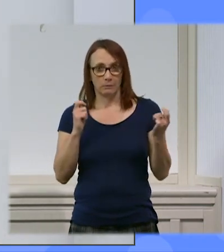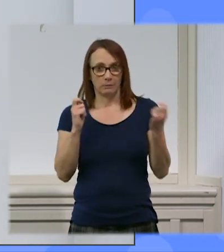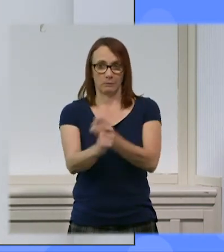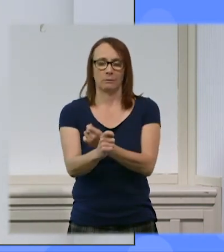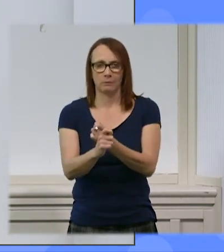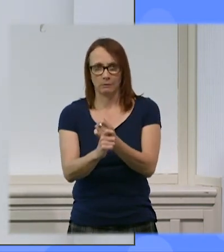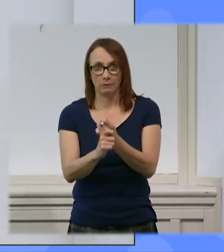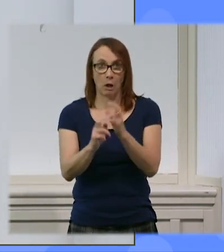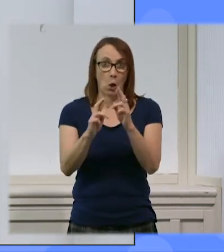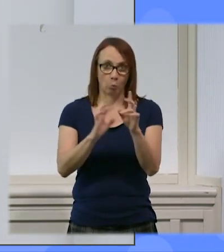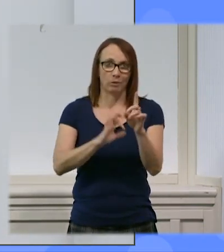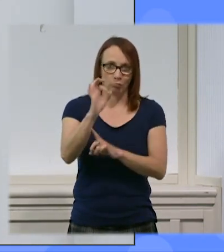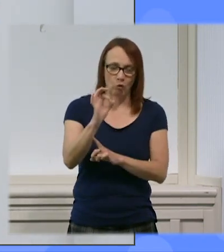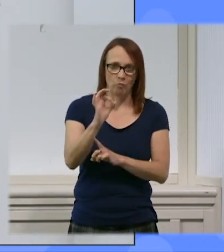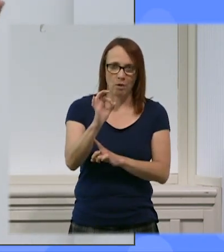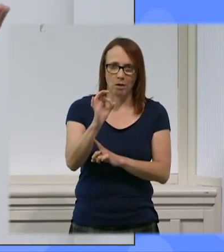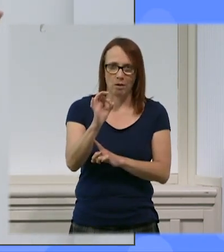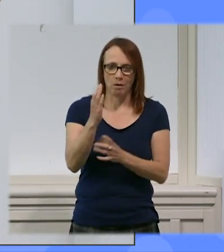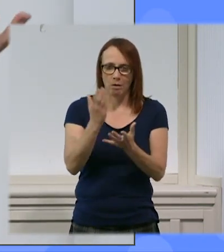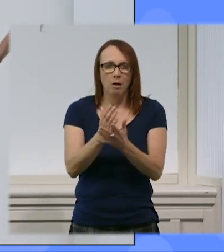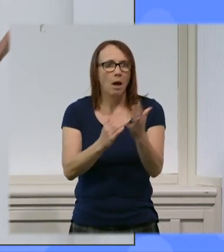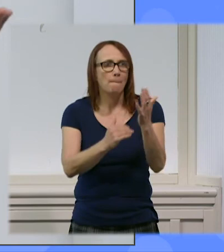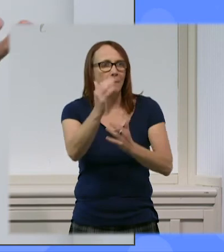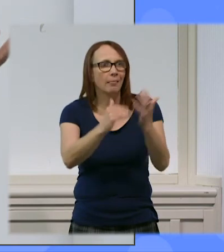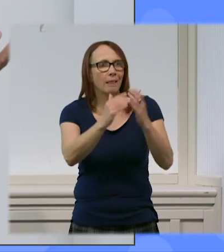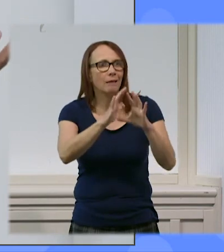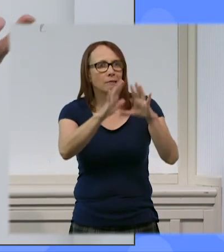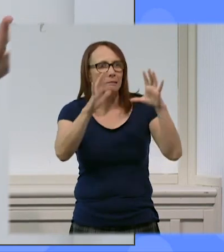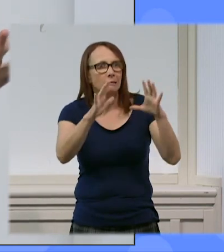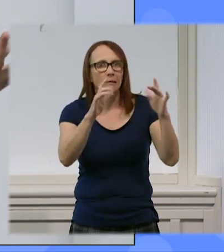hope to the fabric of our buildings our houses our homes our businesses